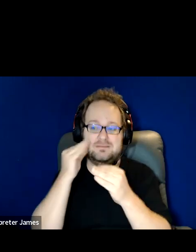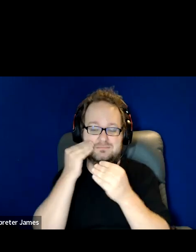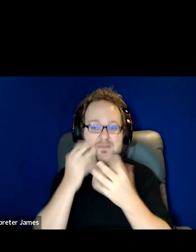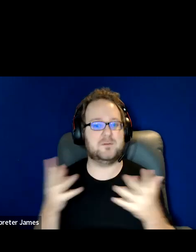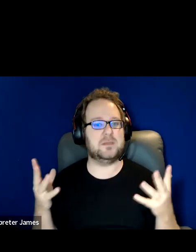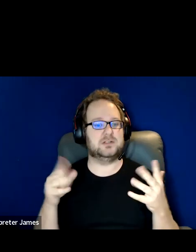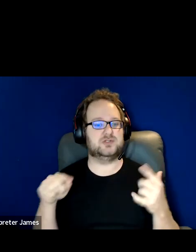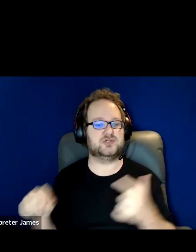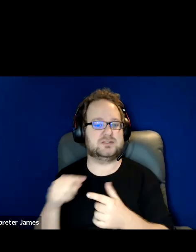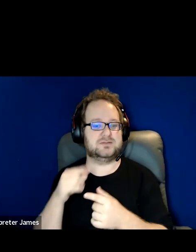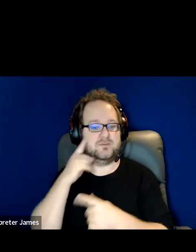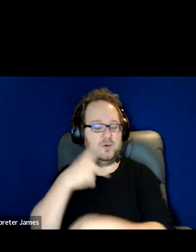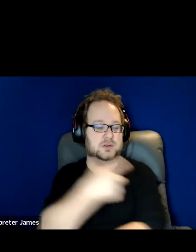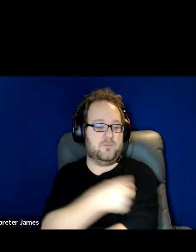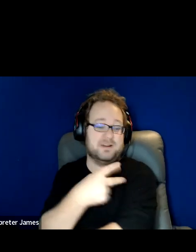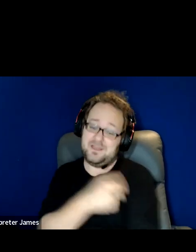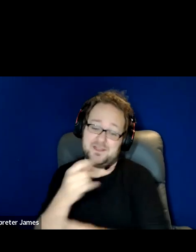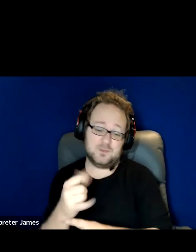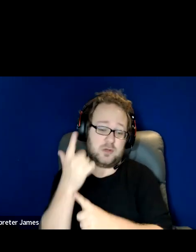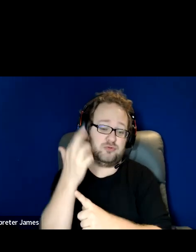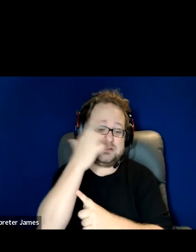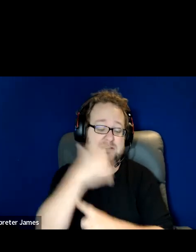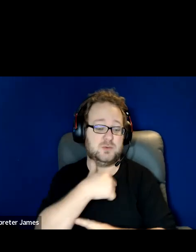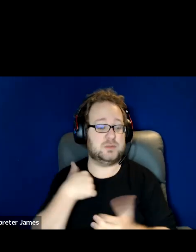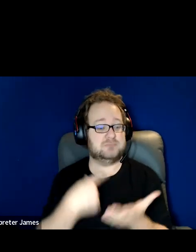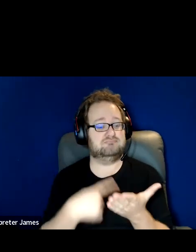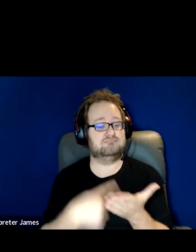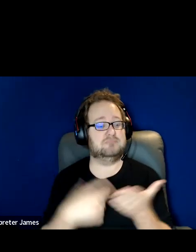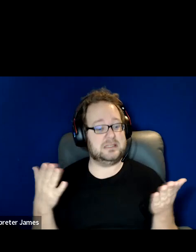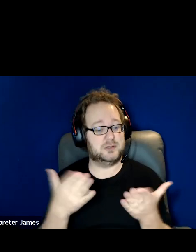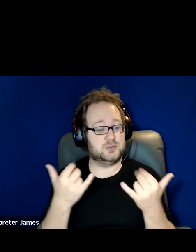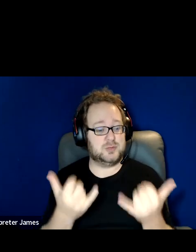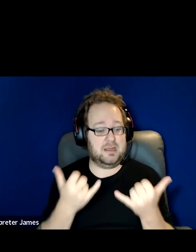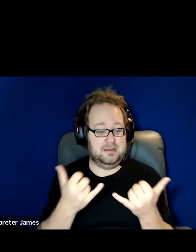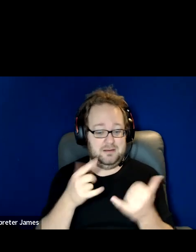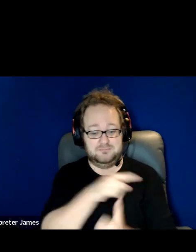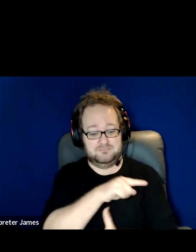reasons we are here speaking with you today. These elements work together to achieve the ultimate goal of